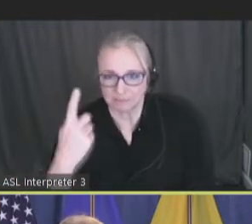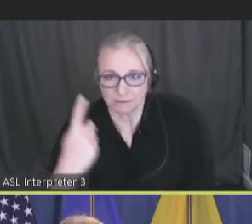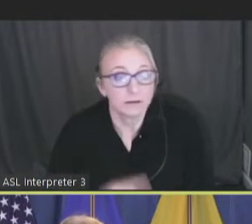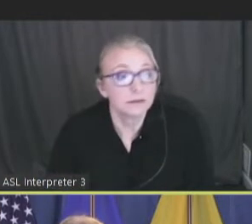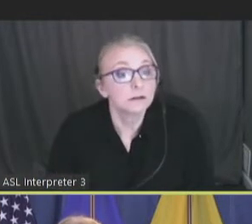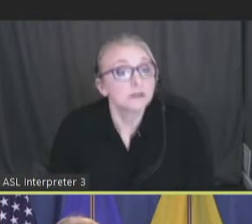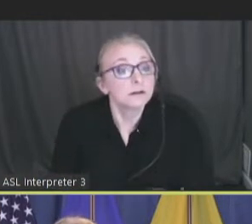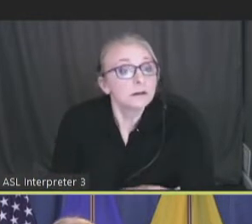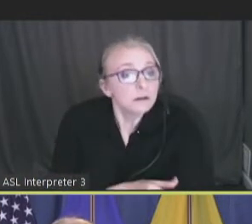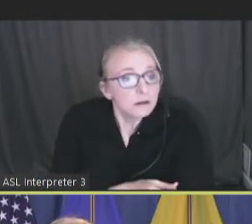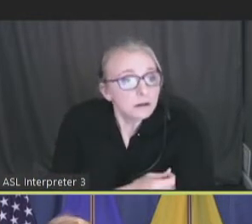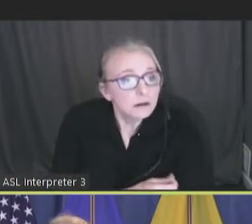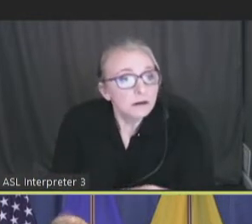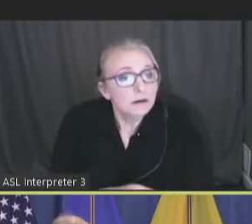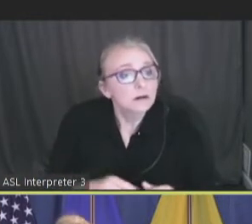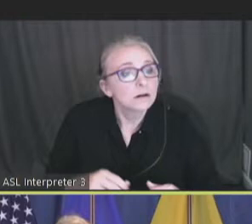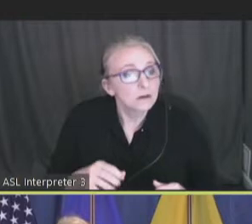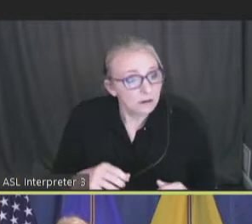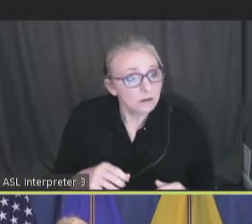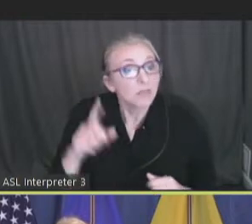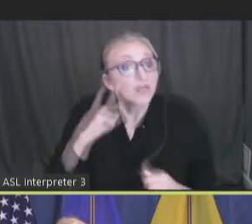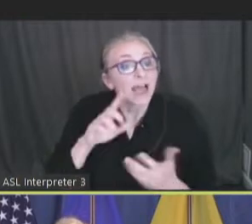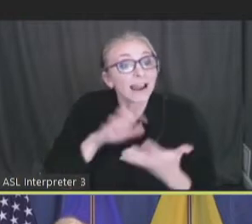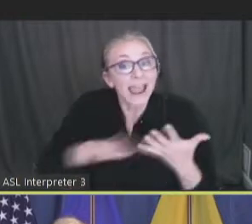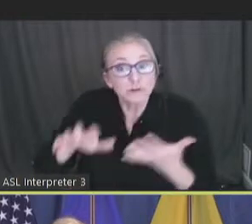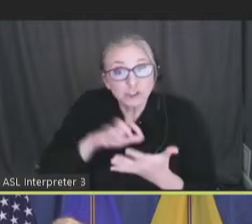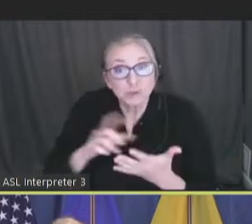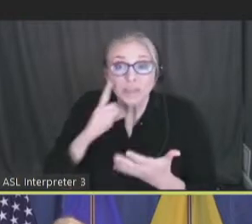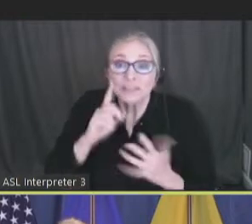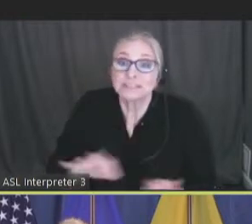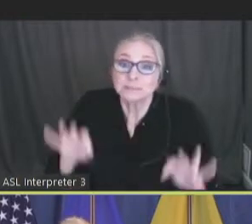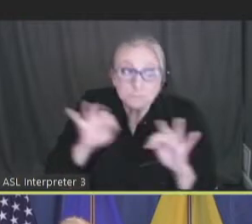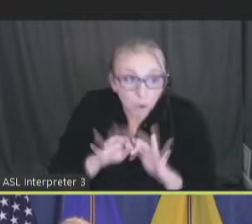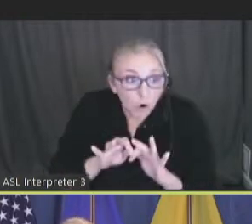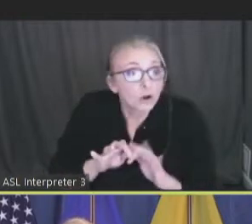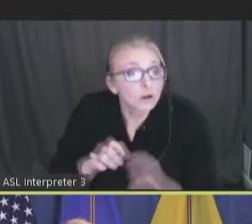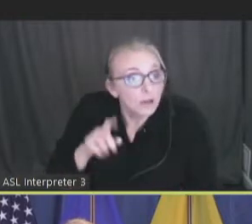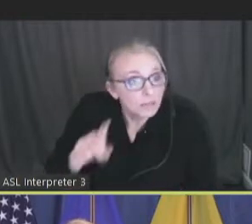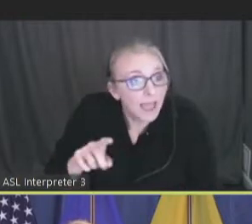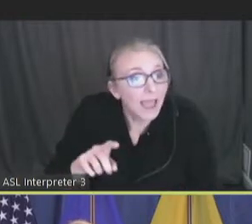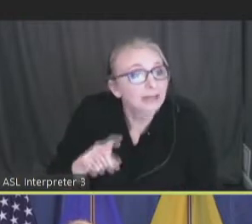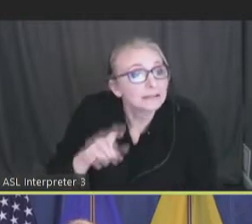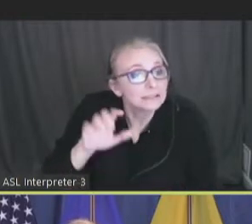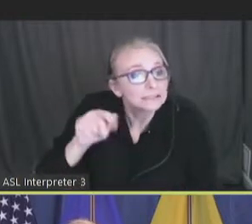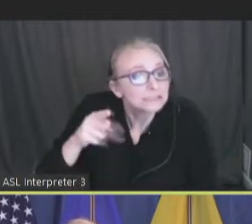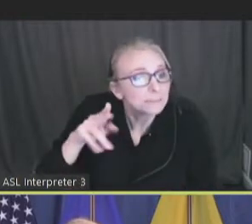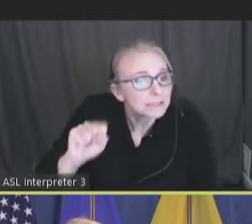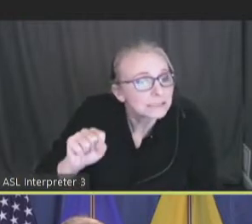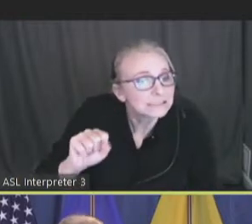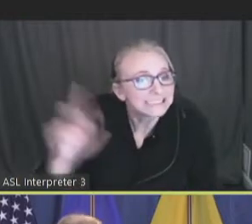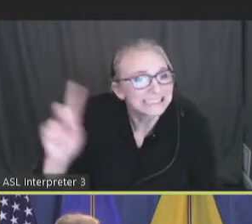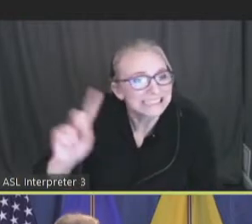genetic adjuvant, which we think is key, is the herpes simplex virus glycoprotein D. So,